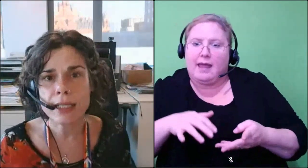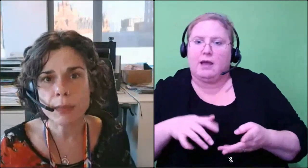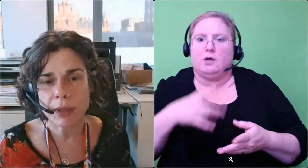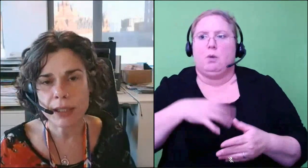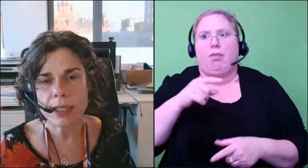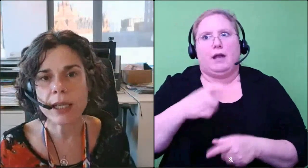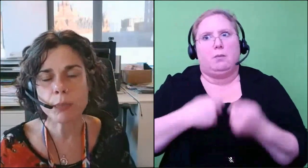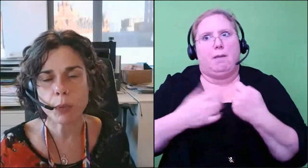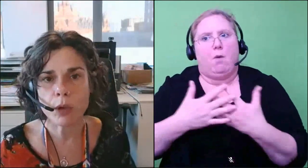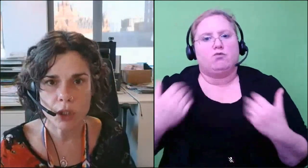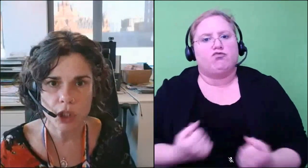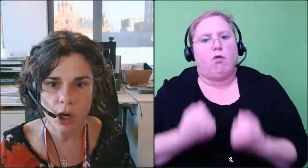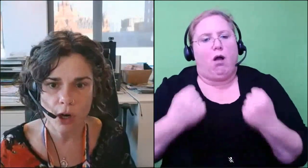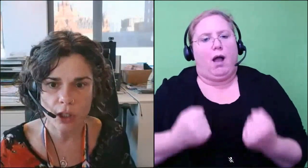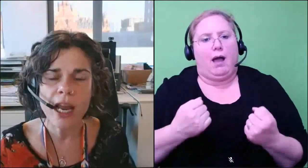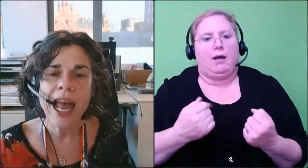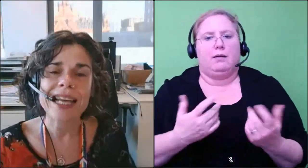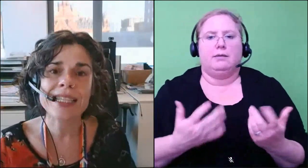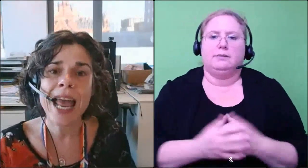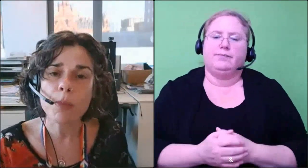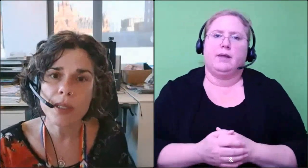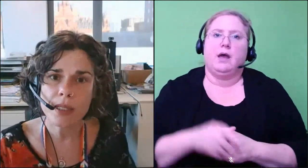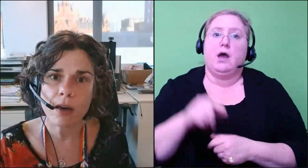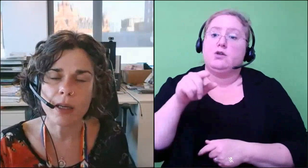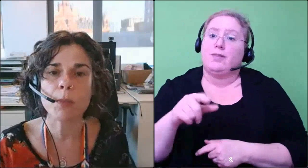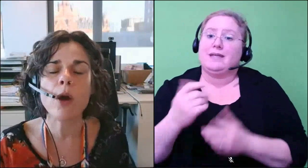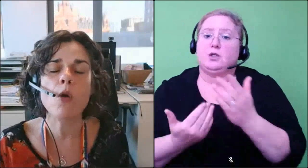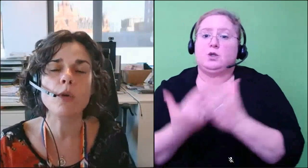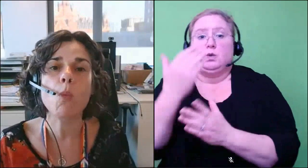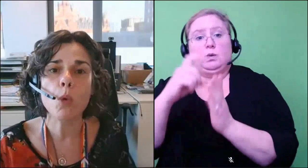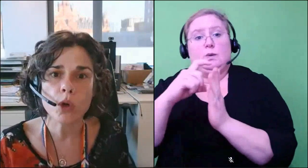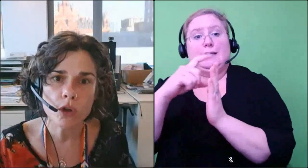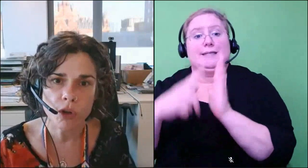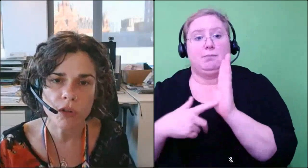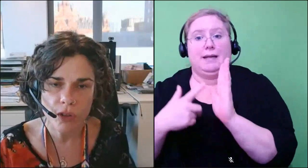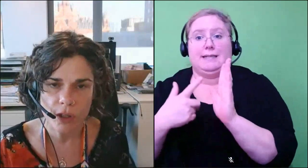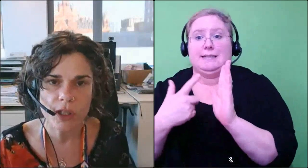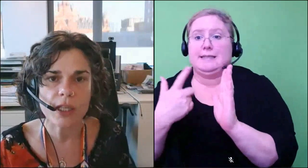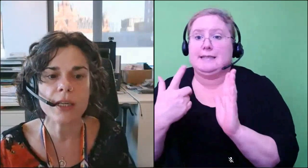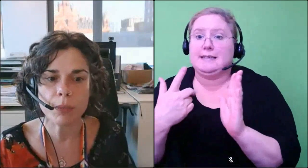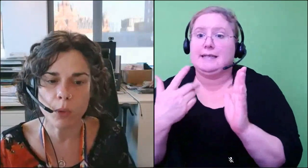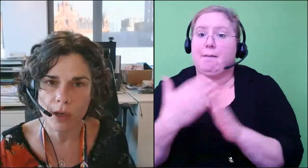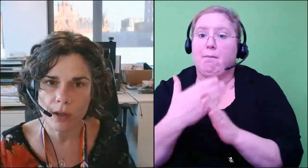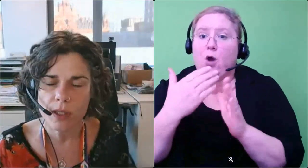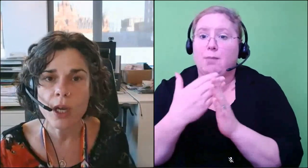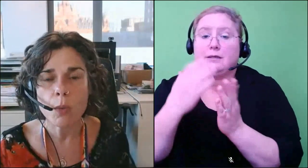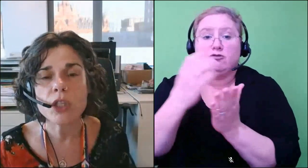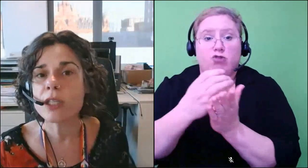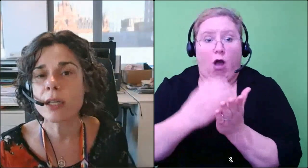So this disability employment charter has now been signed by over 130 employers, which